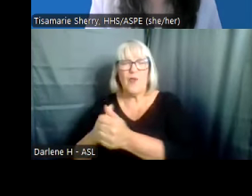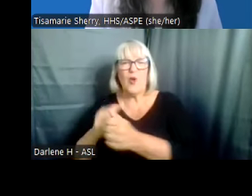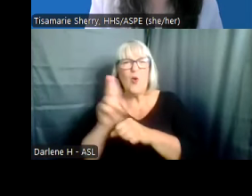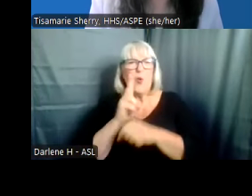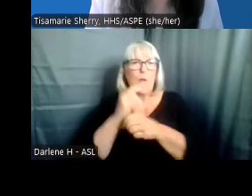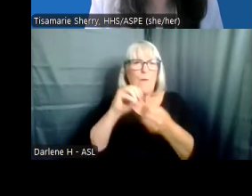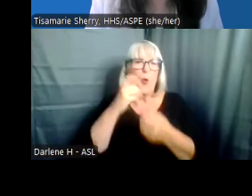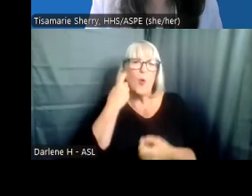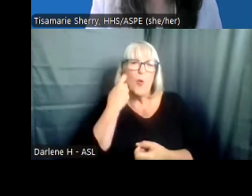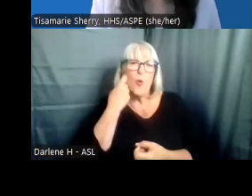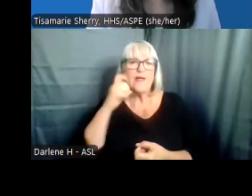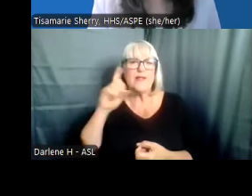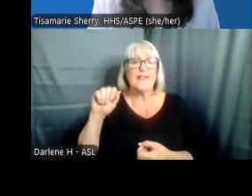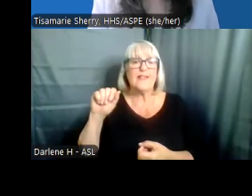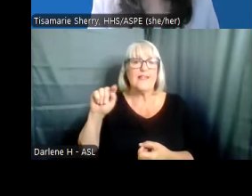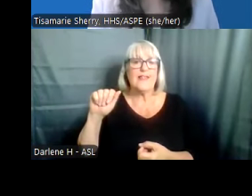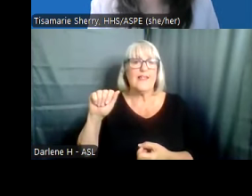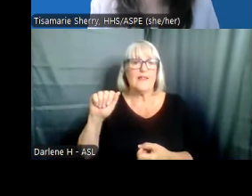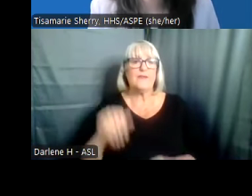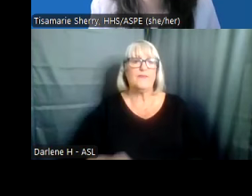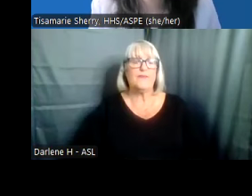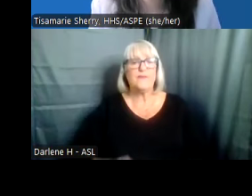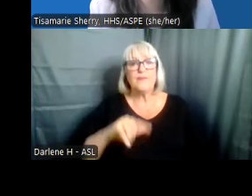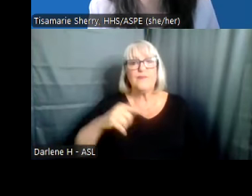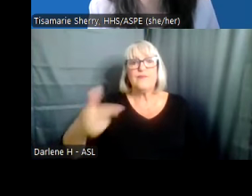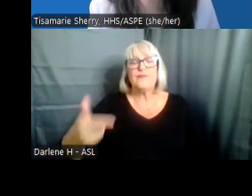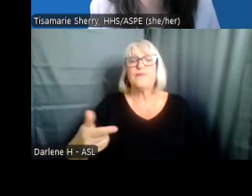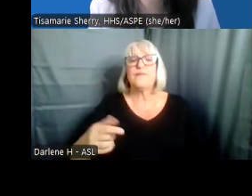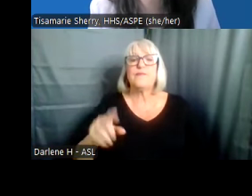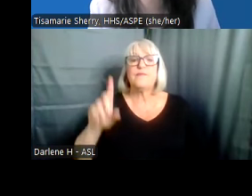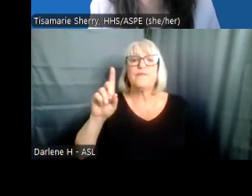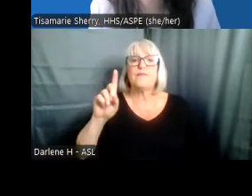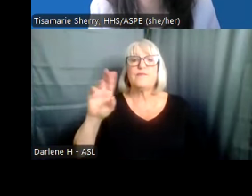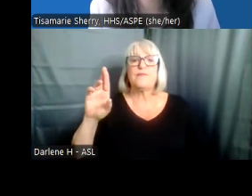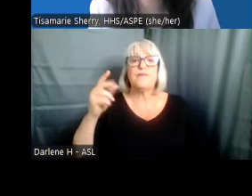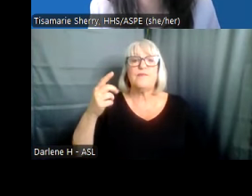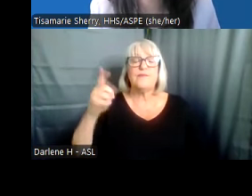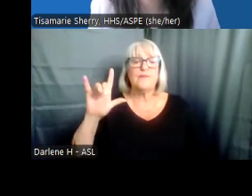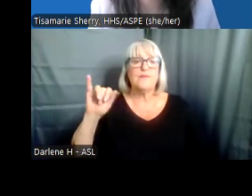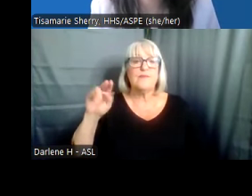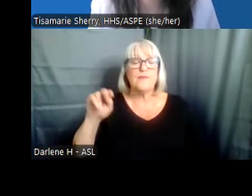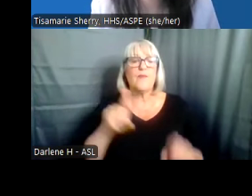finish us off. Thank you. We're also planning to release the HCBS